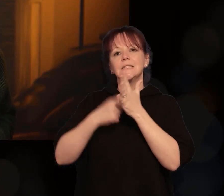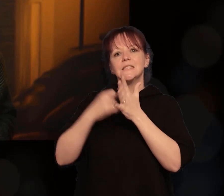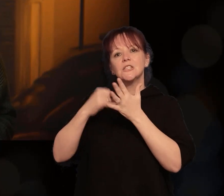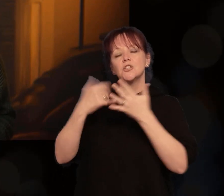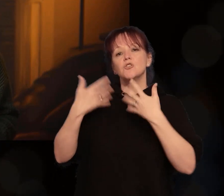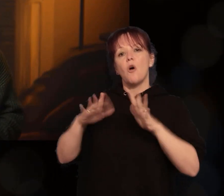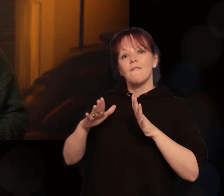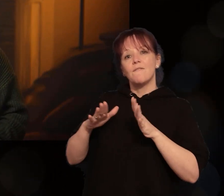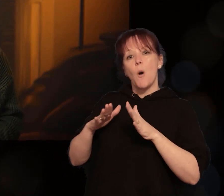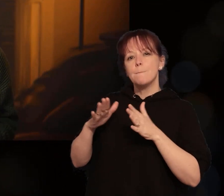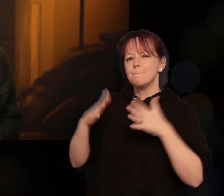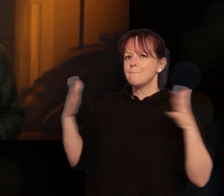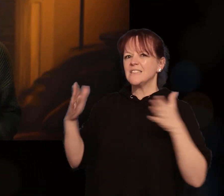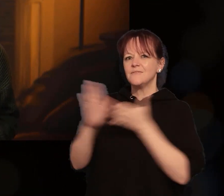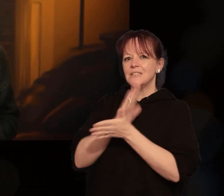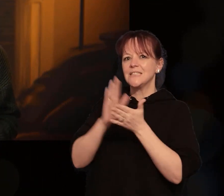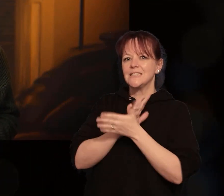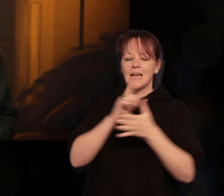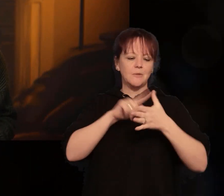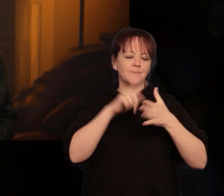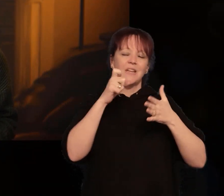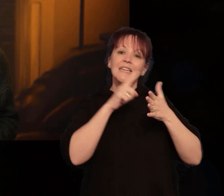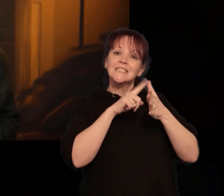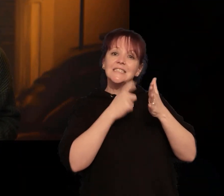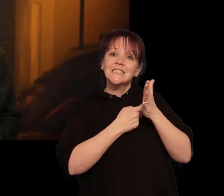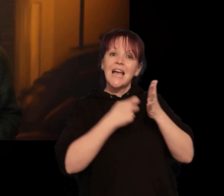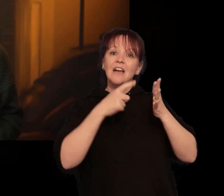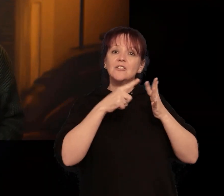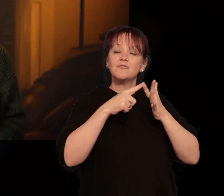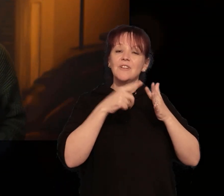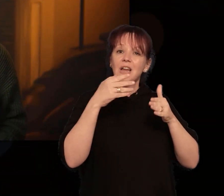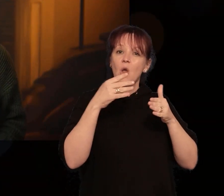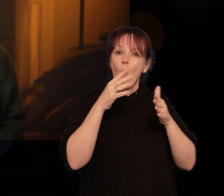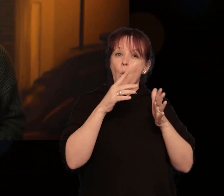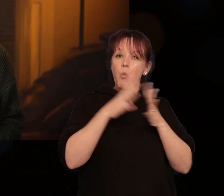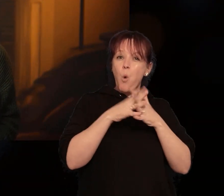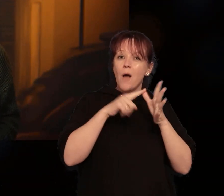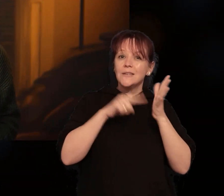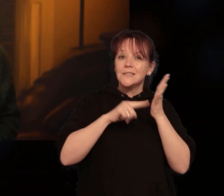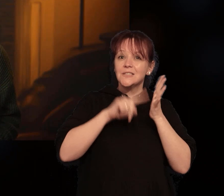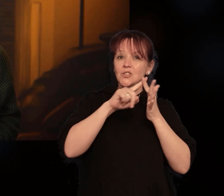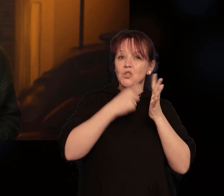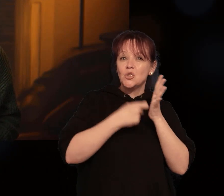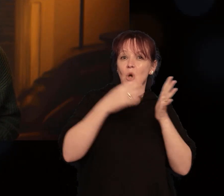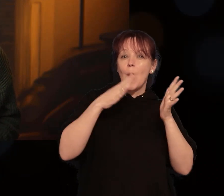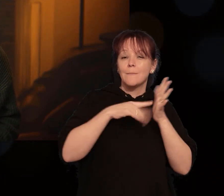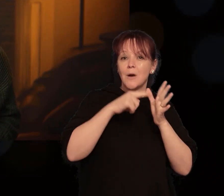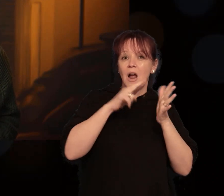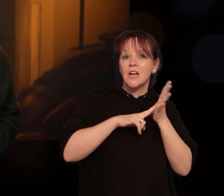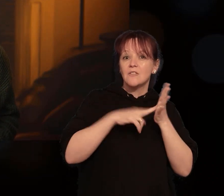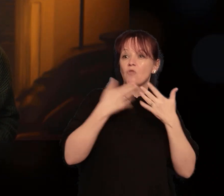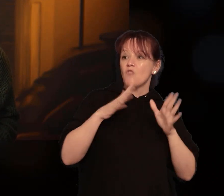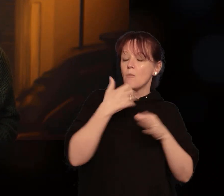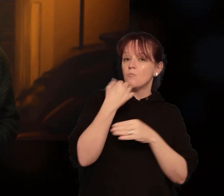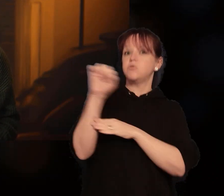Cari Watterton! Cari, your dedication as the driving force behind accessibility at Rebellion, is something to behold.